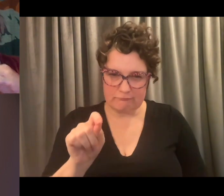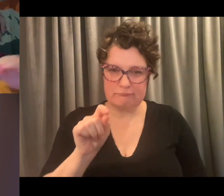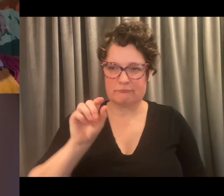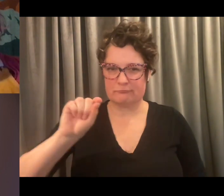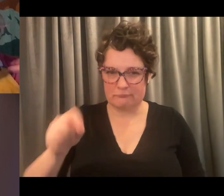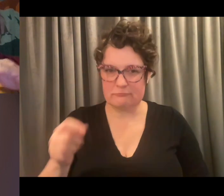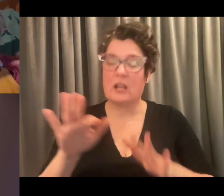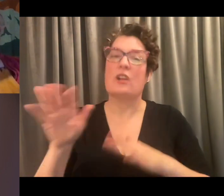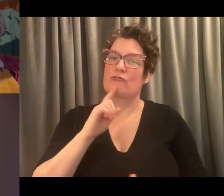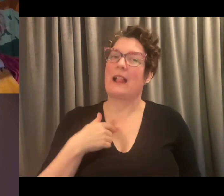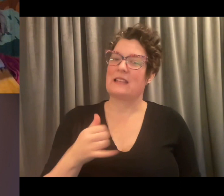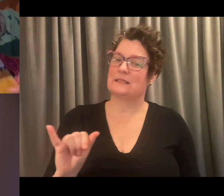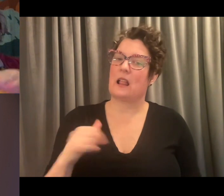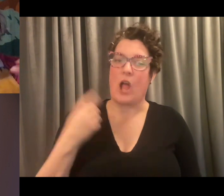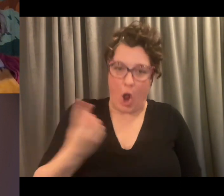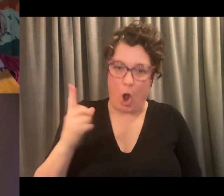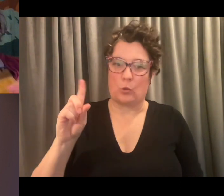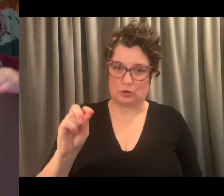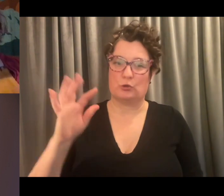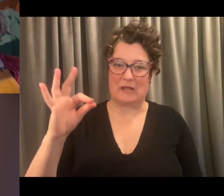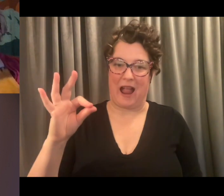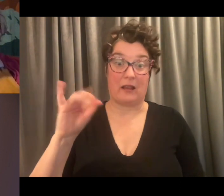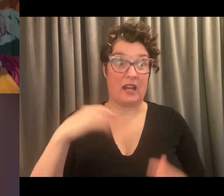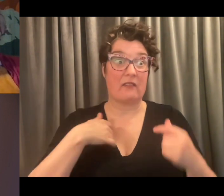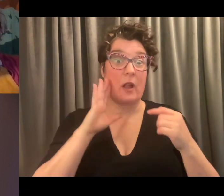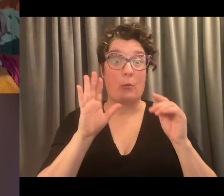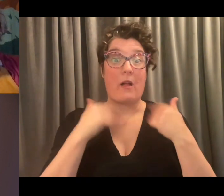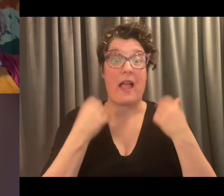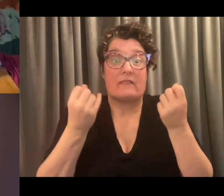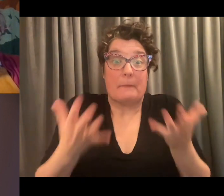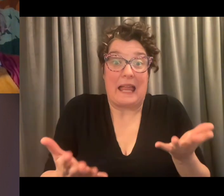If there's gonna be a bunch of something, it's always nine for me, so Never: that's great. Nomy: That resonates.